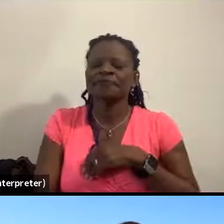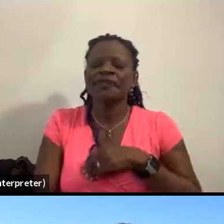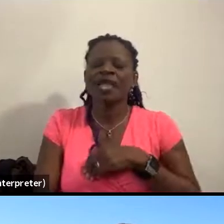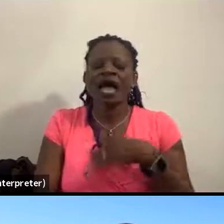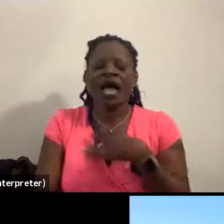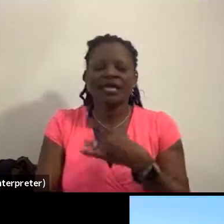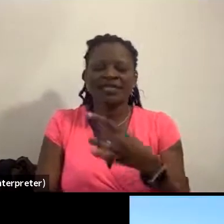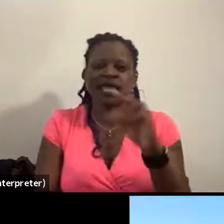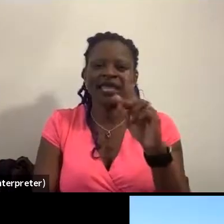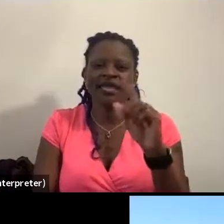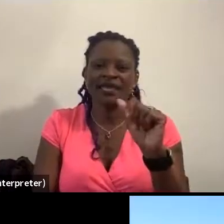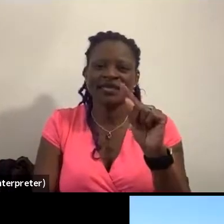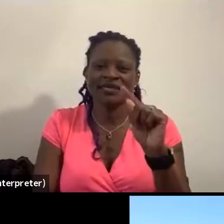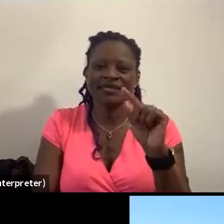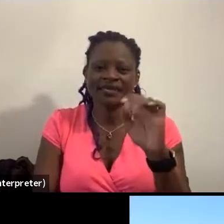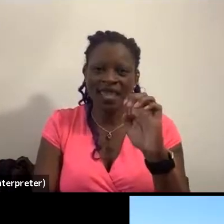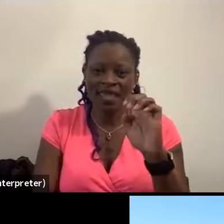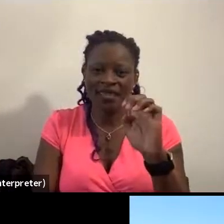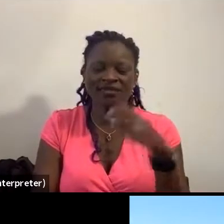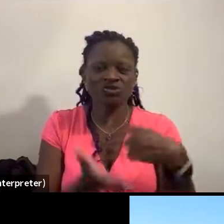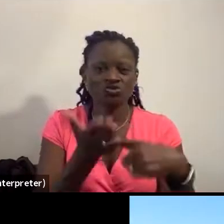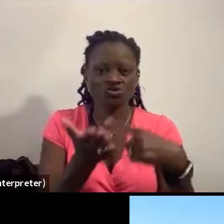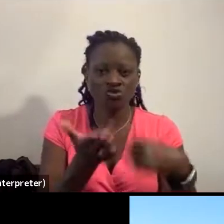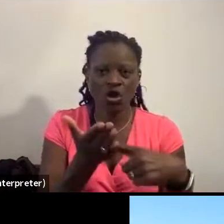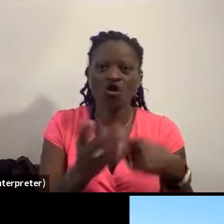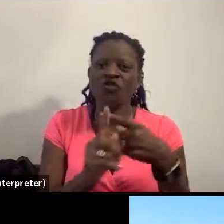and our public health department, who's going to share some data from recent